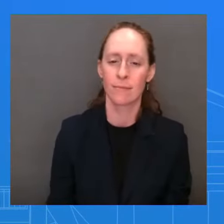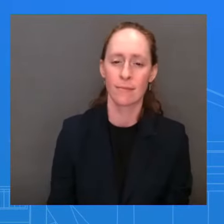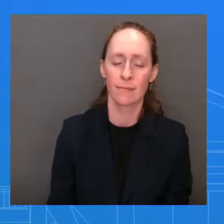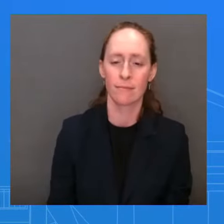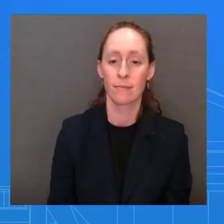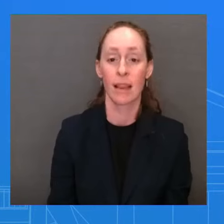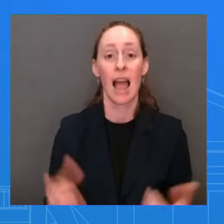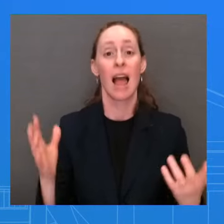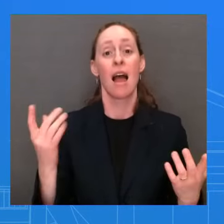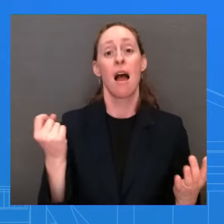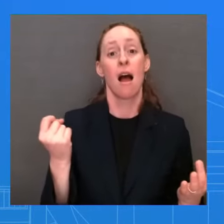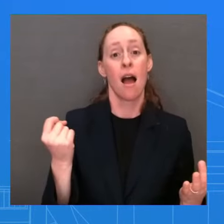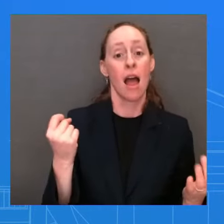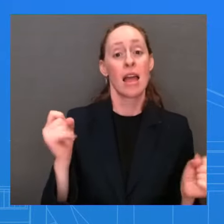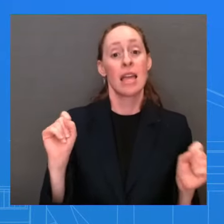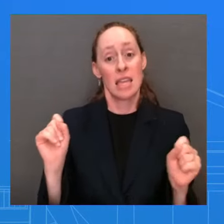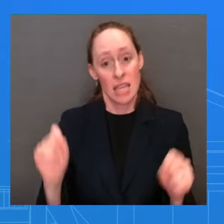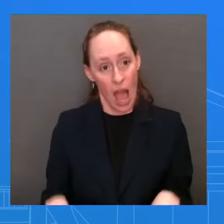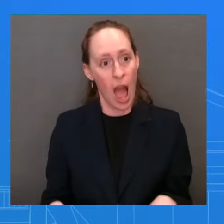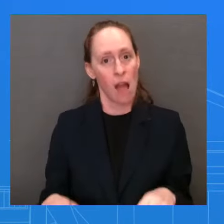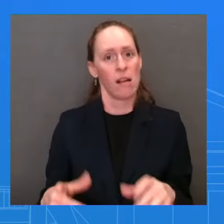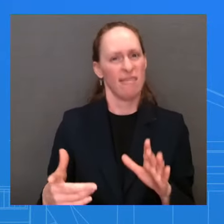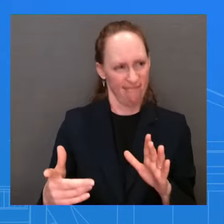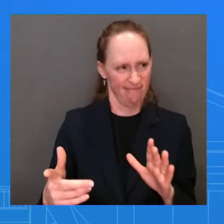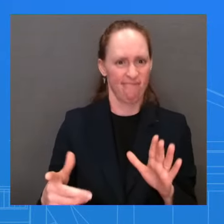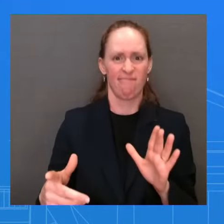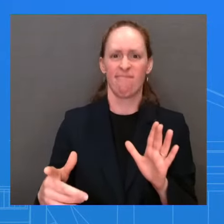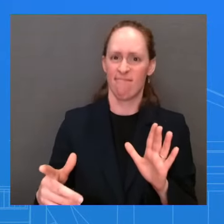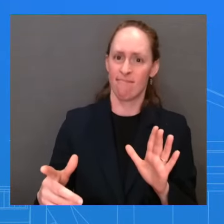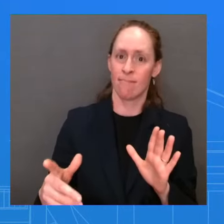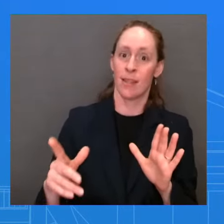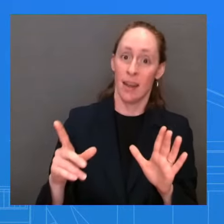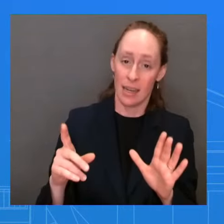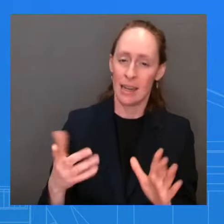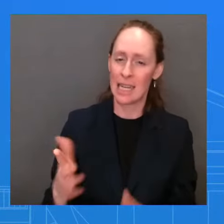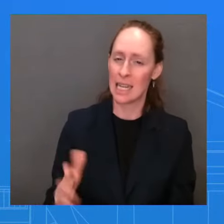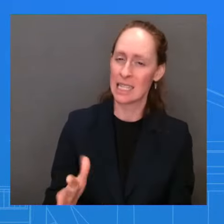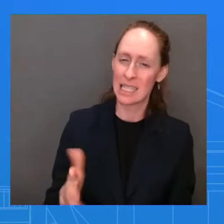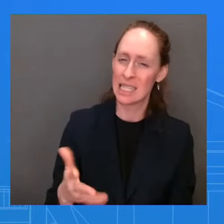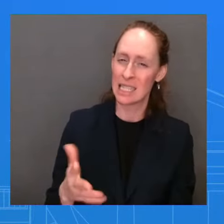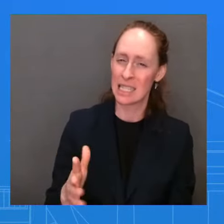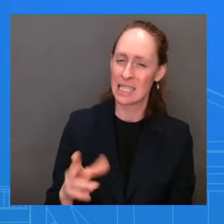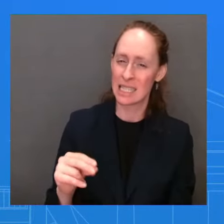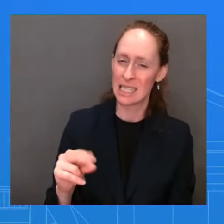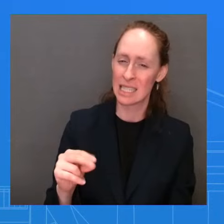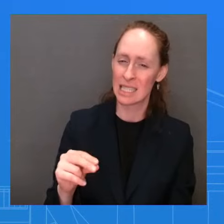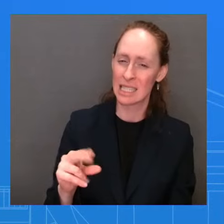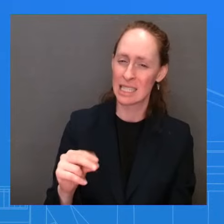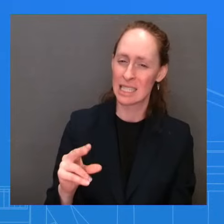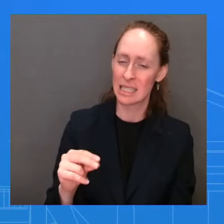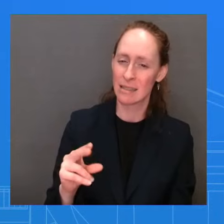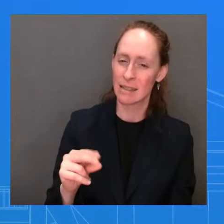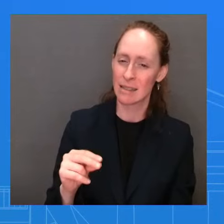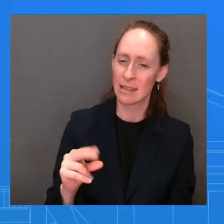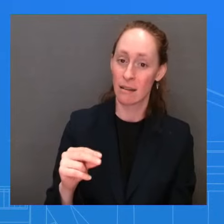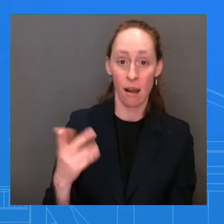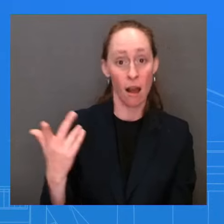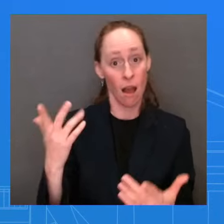any meaningful funds or authorities. So what we need -- and we've been very clear about this -- is we need more funding for AF- -- for AF- -- ATF.